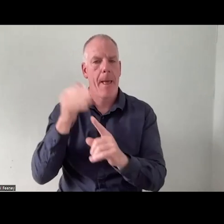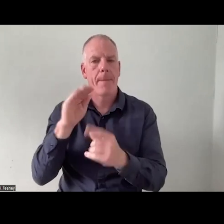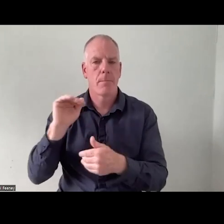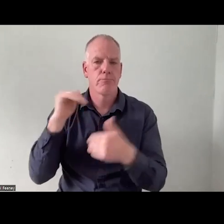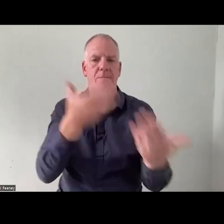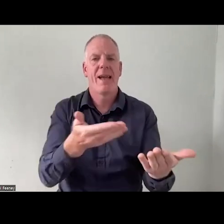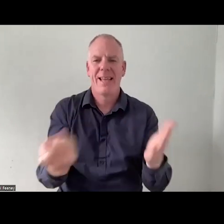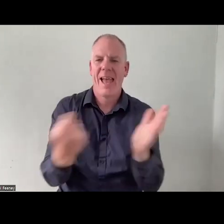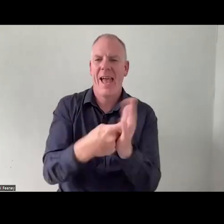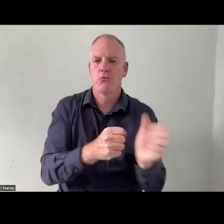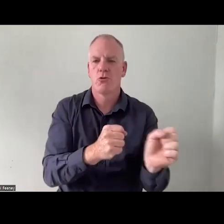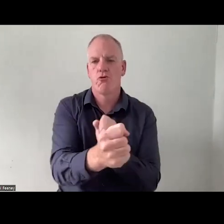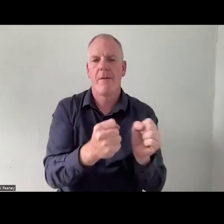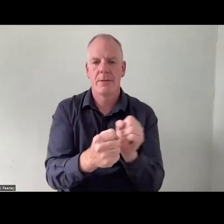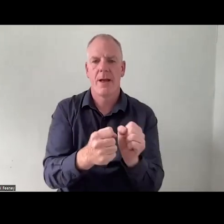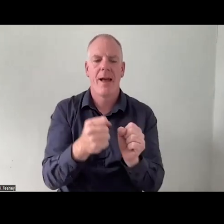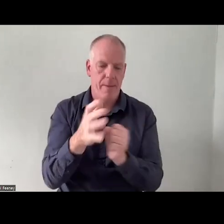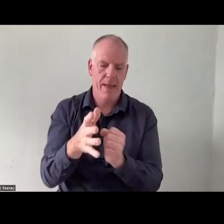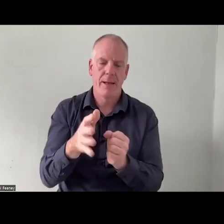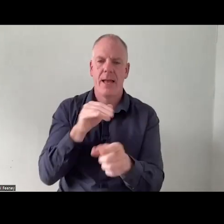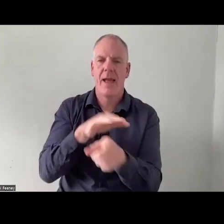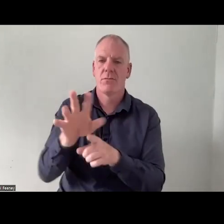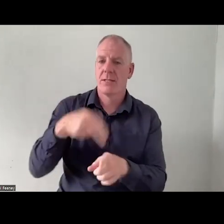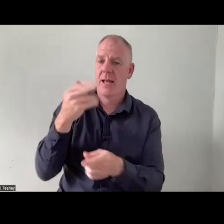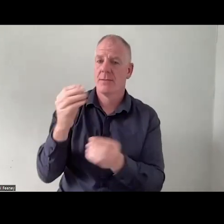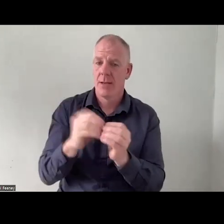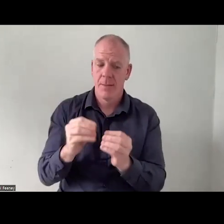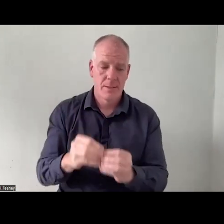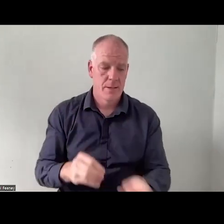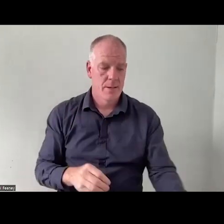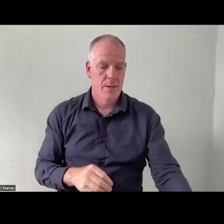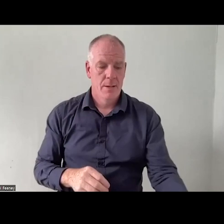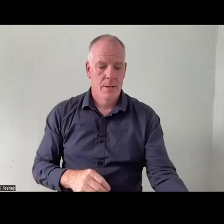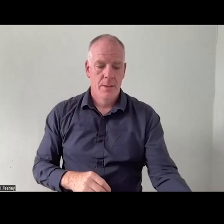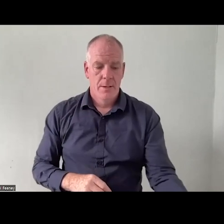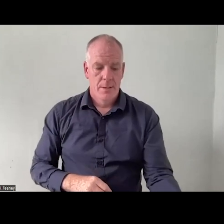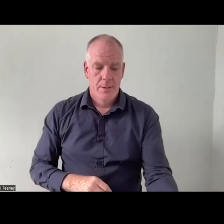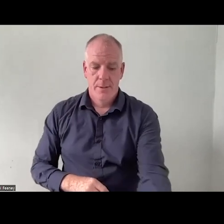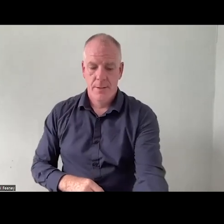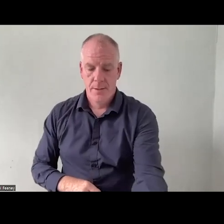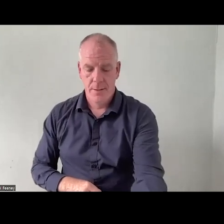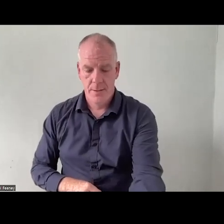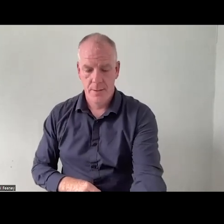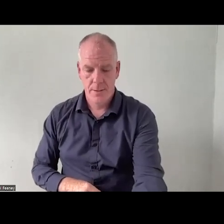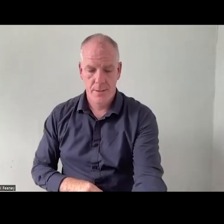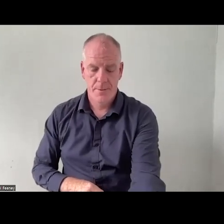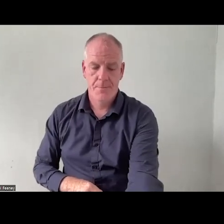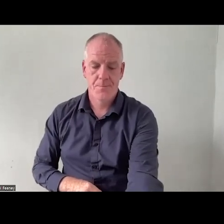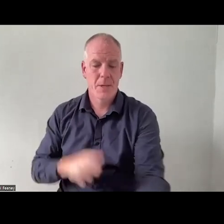And this leads me on to my next point in that it's vitally important for us to allow people to be able to access our codes